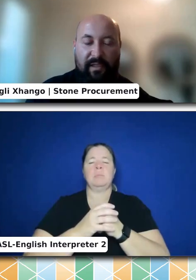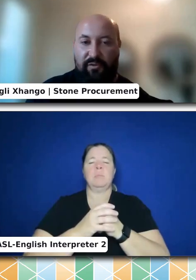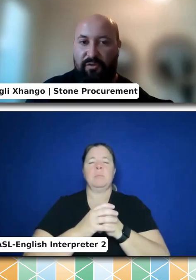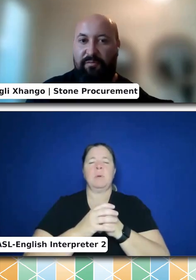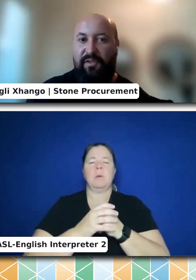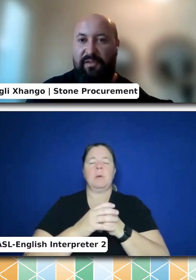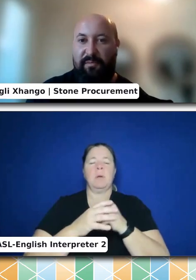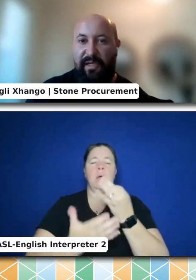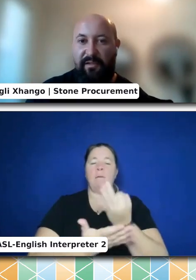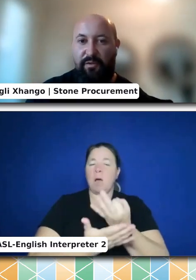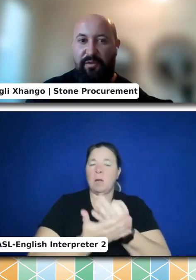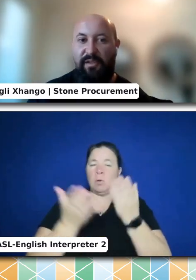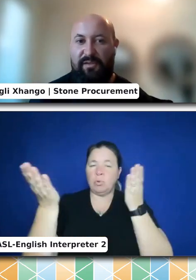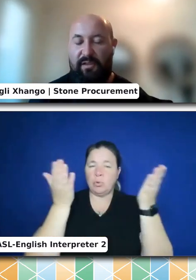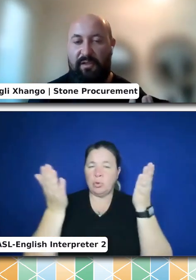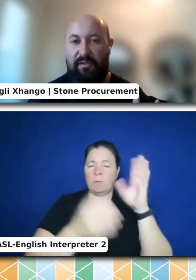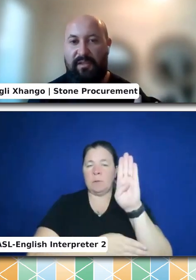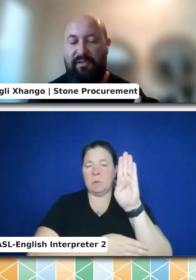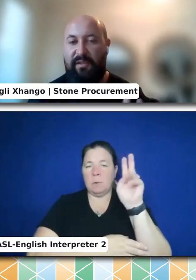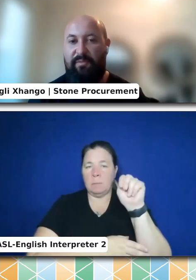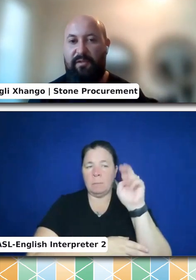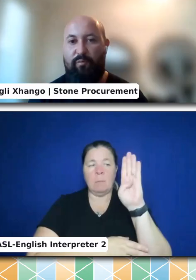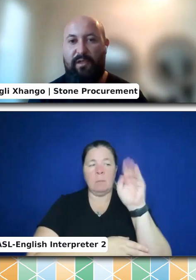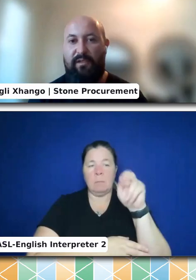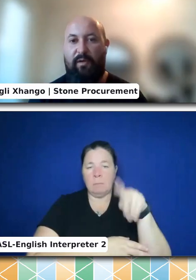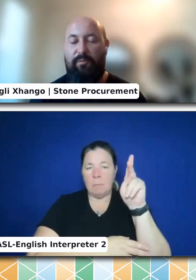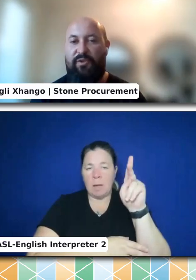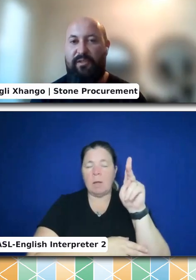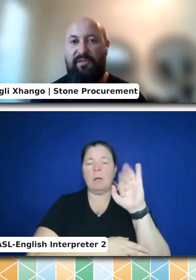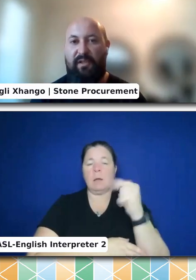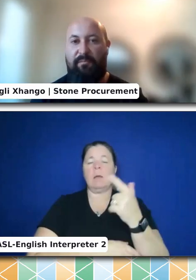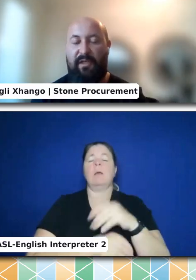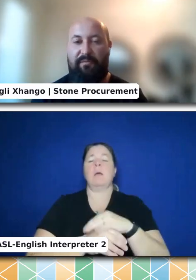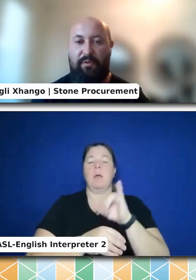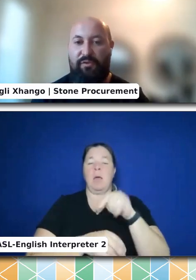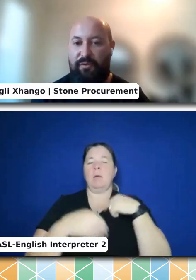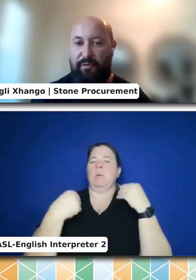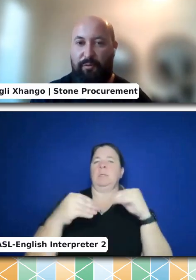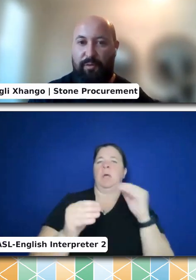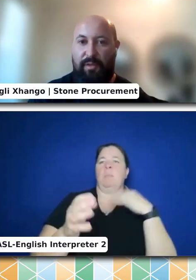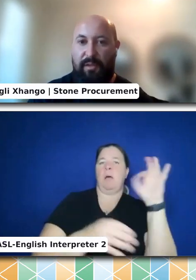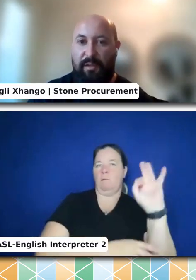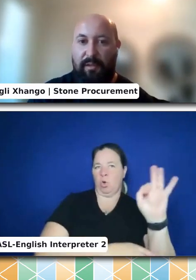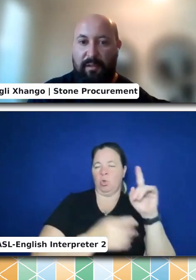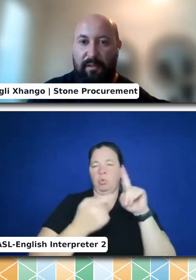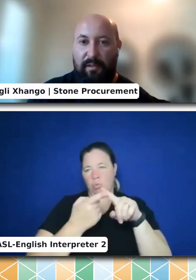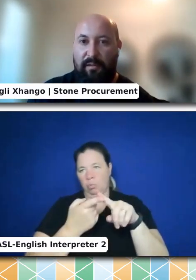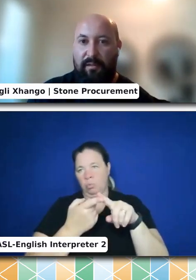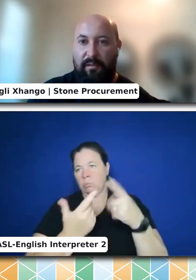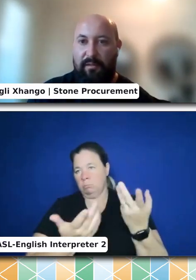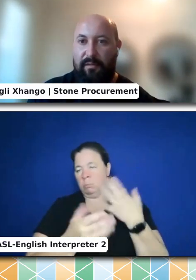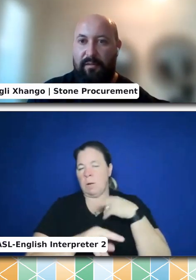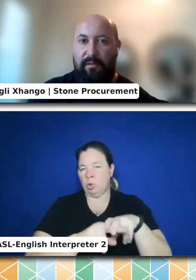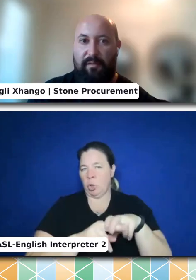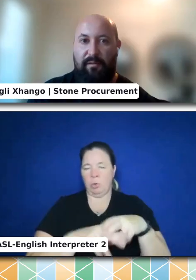Financial services and banking. So these are, as an example, are what I would be trying to sell my furniture to.